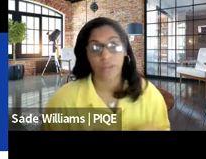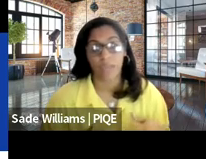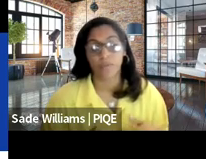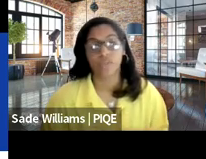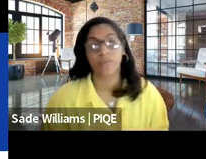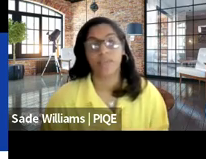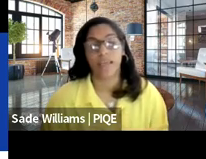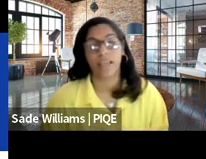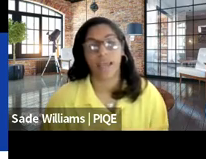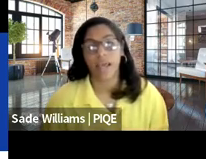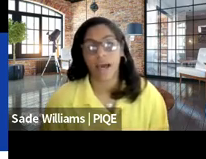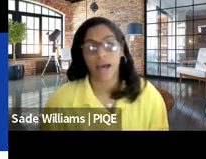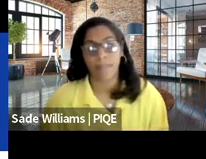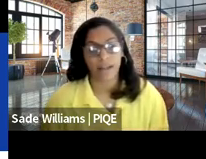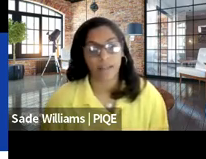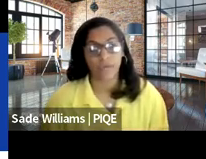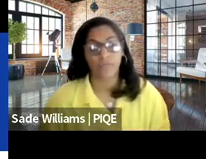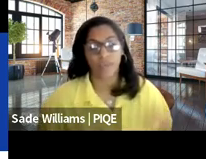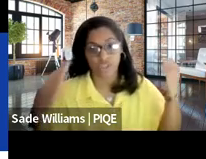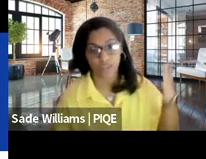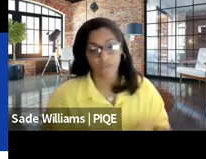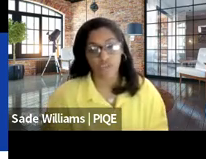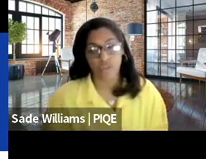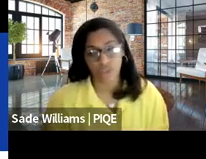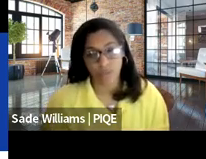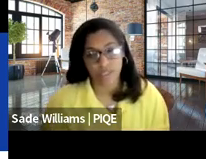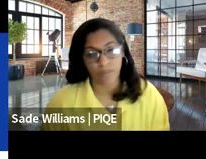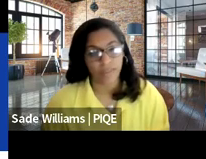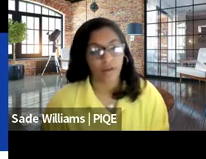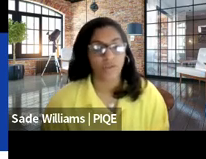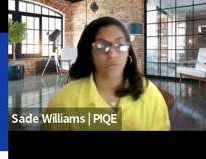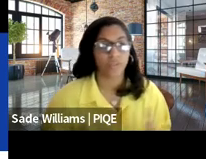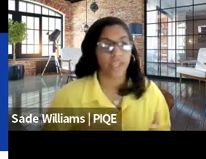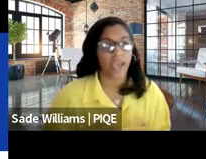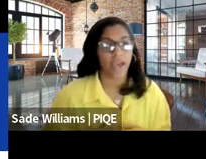we're able to begin at a level of making sure the infrastructure was there. But then also, looking